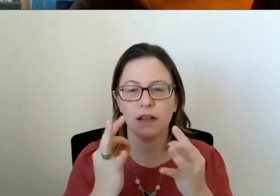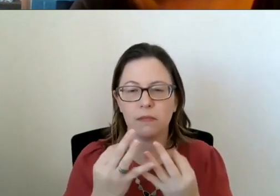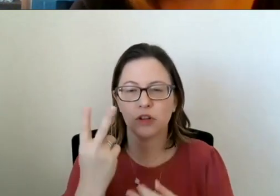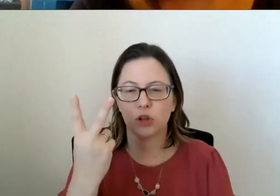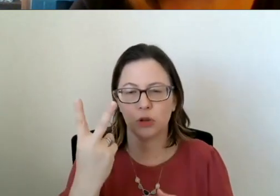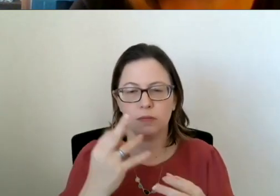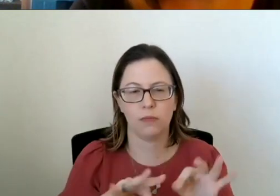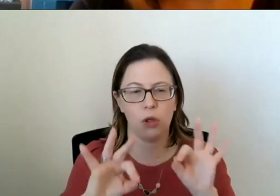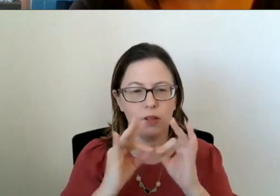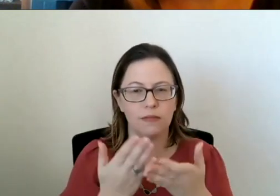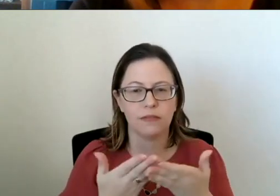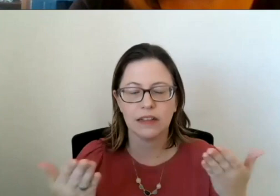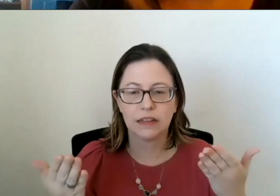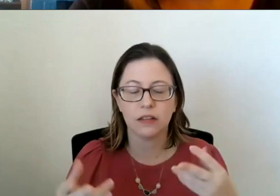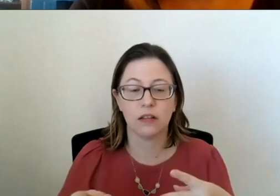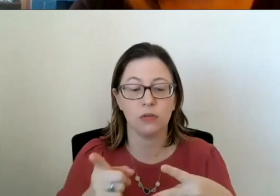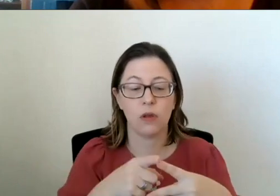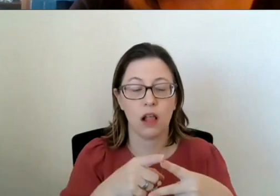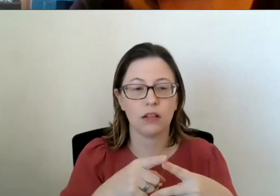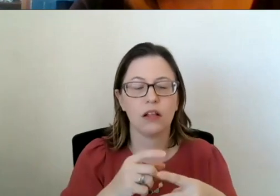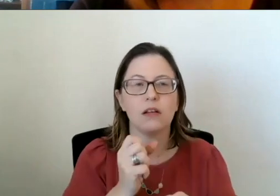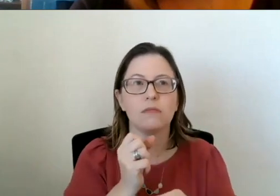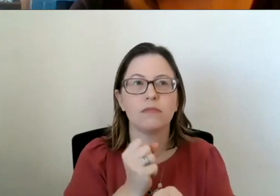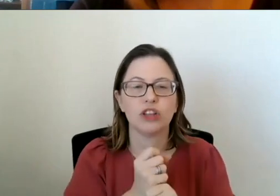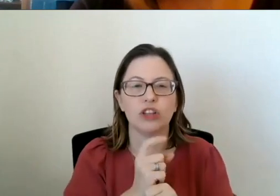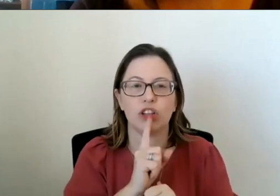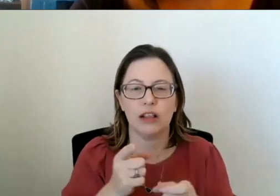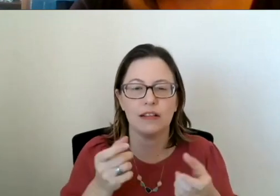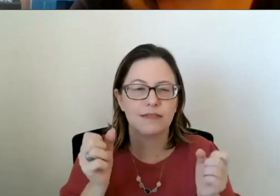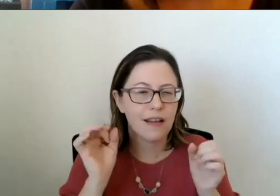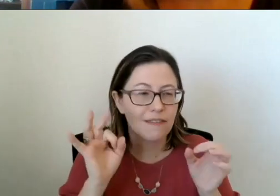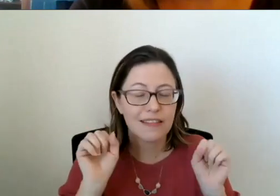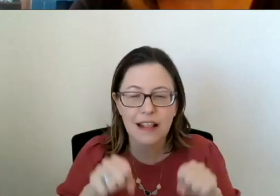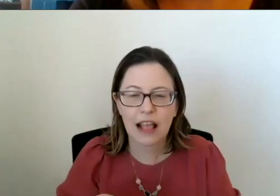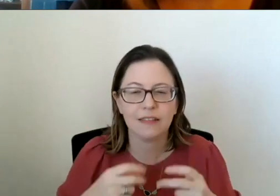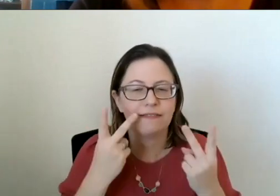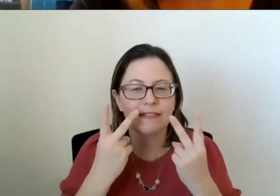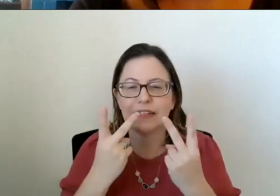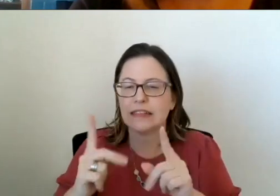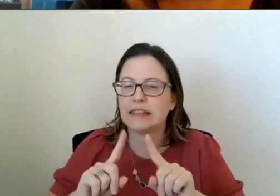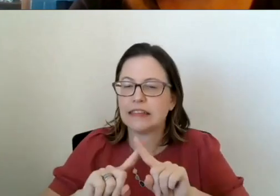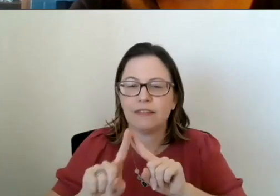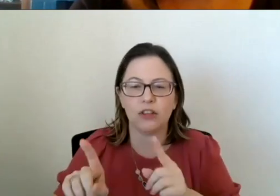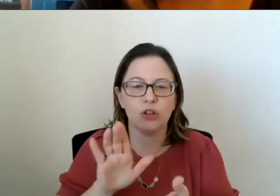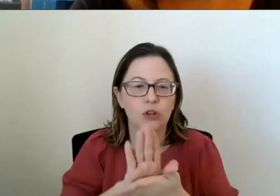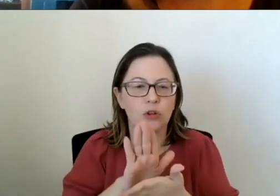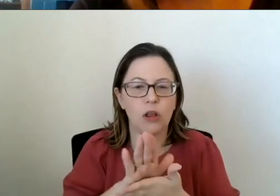I always like to remind families of two important things. One being make sure if possible,